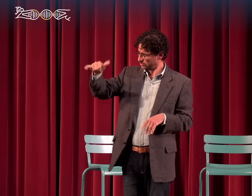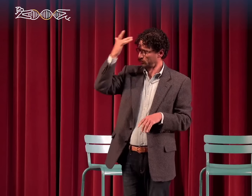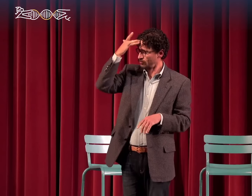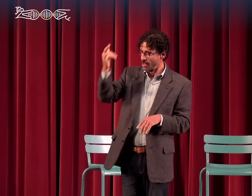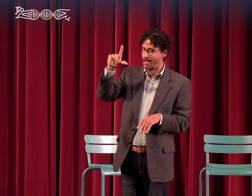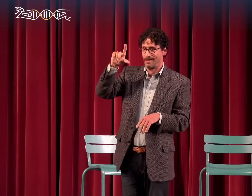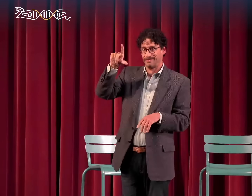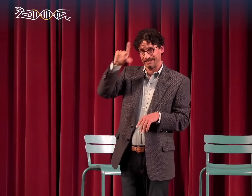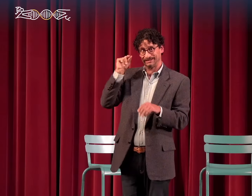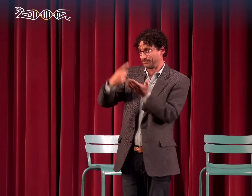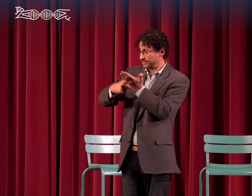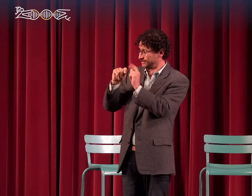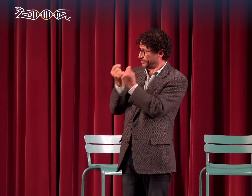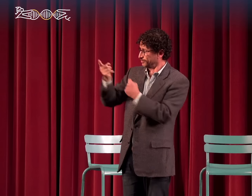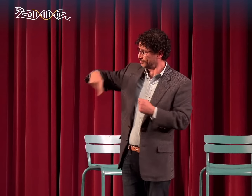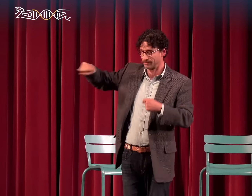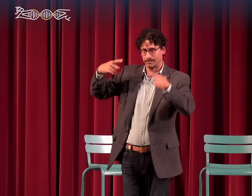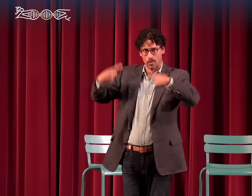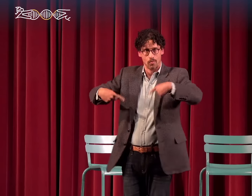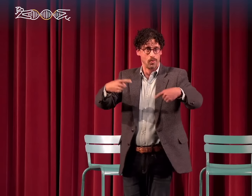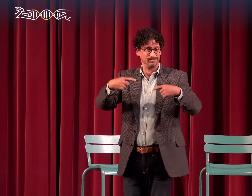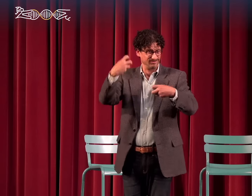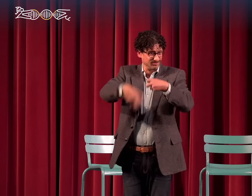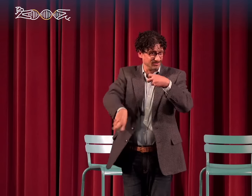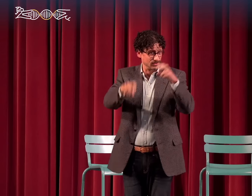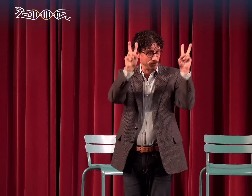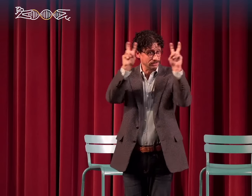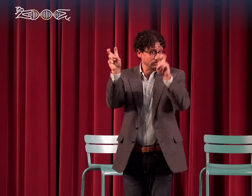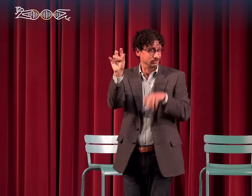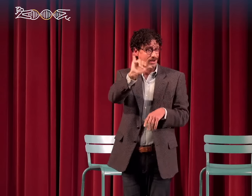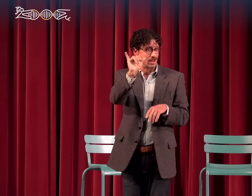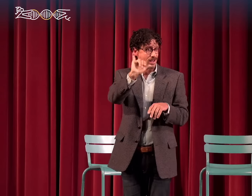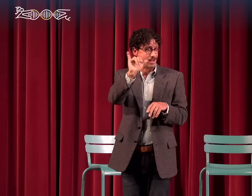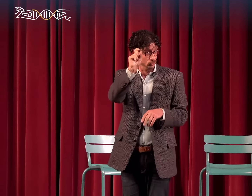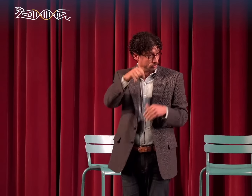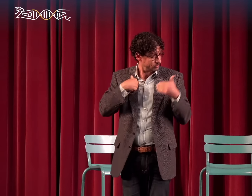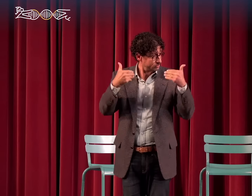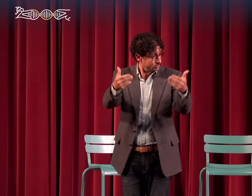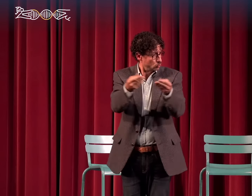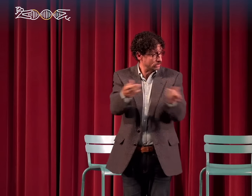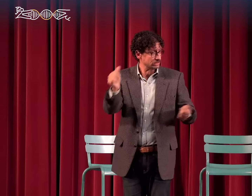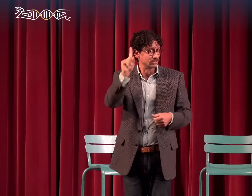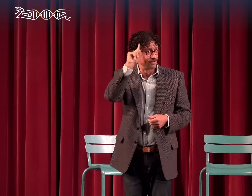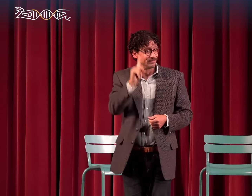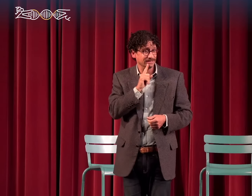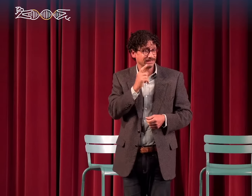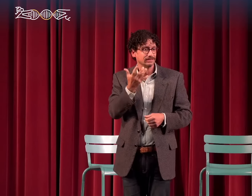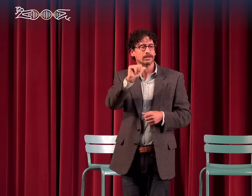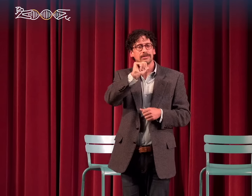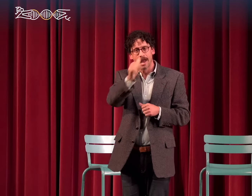That's why the debate team argues difficult questions like whether deafness should be cured.